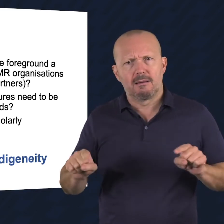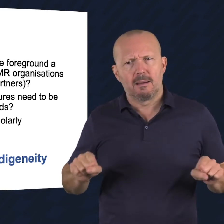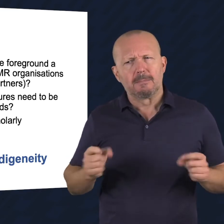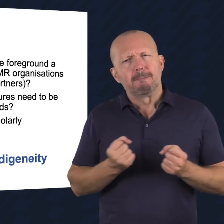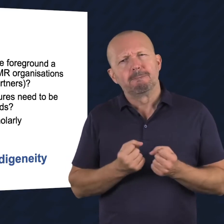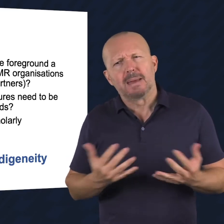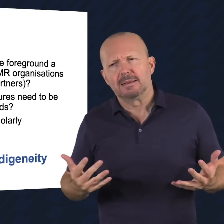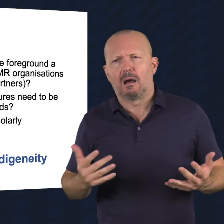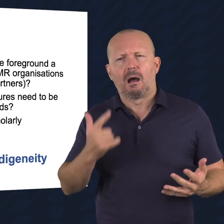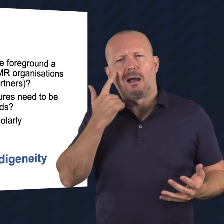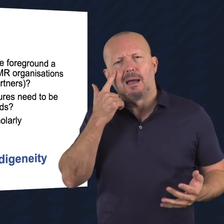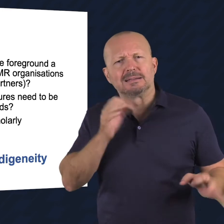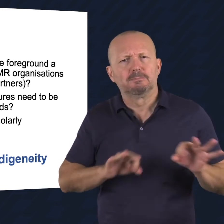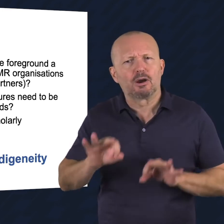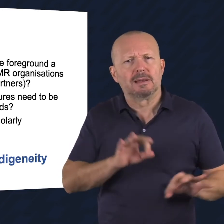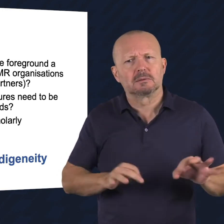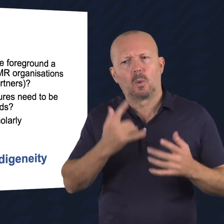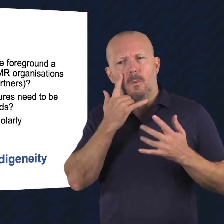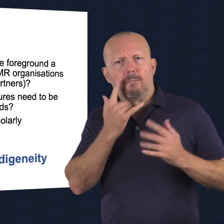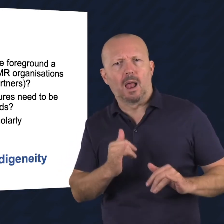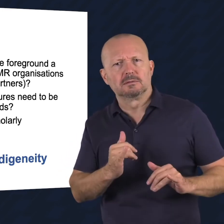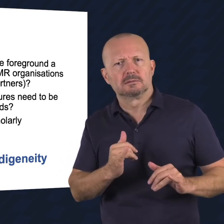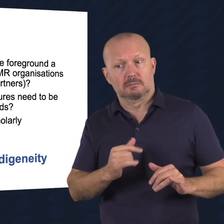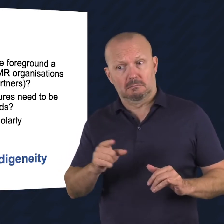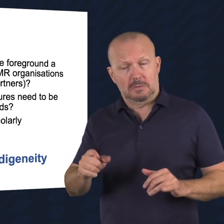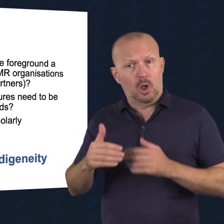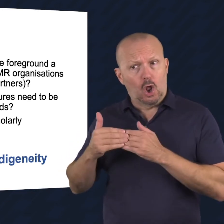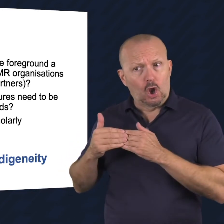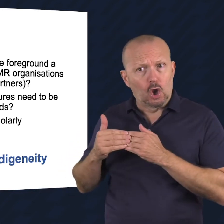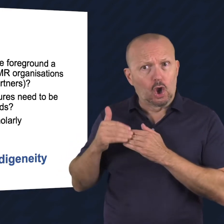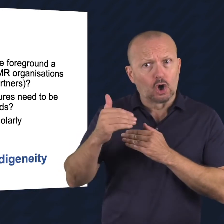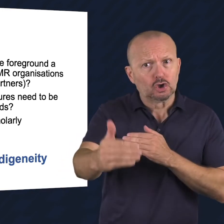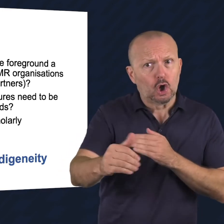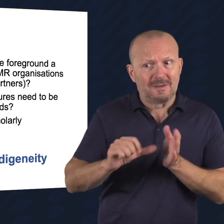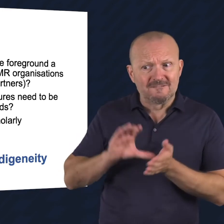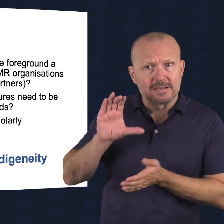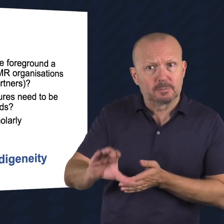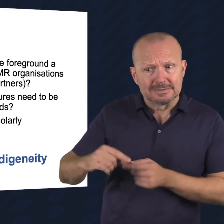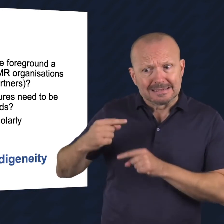but many are experimental pilot projects. Are they considered long term investments that